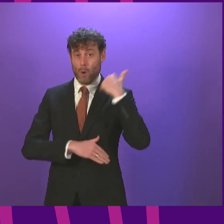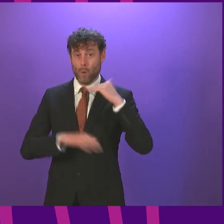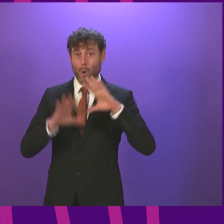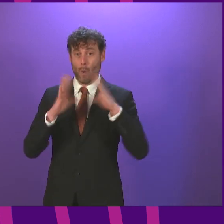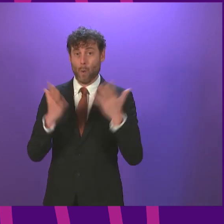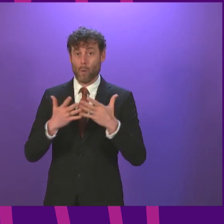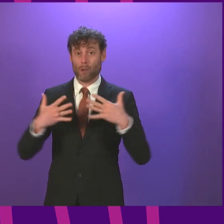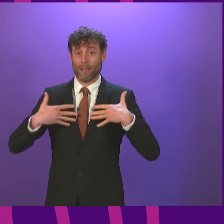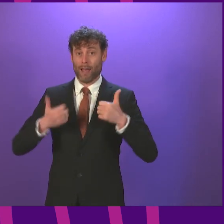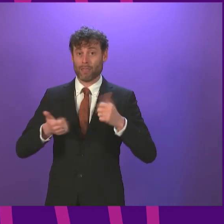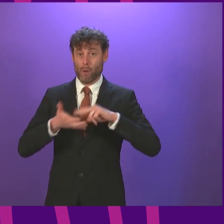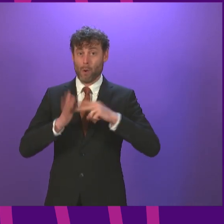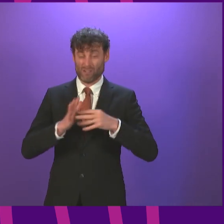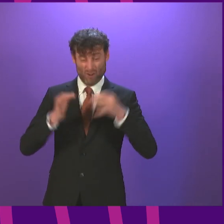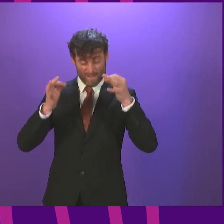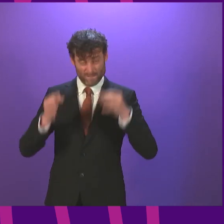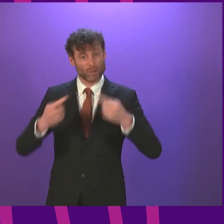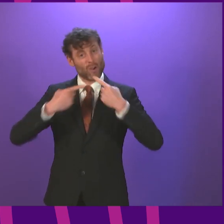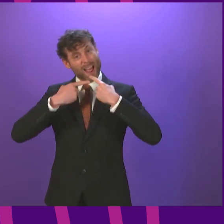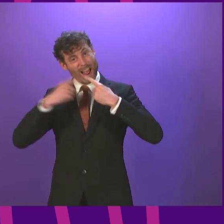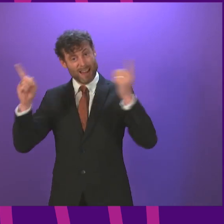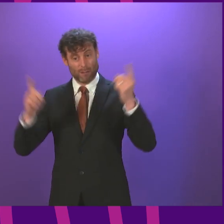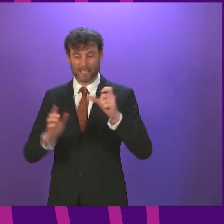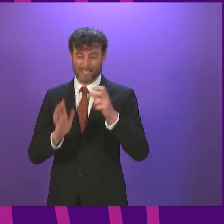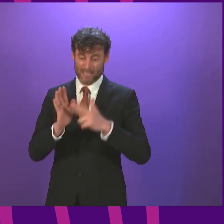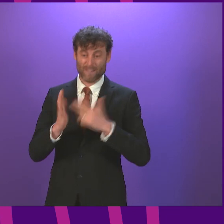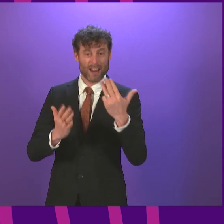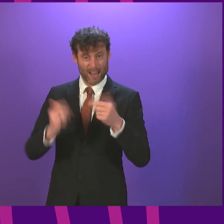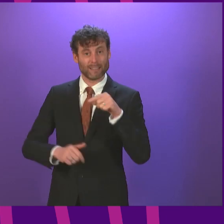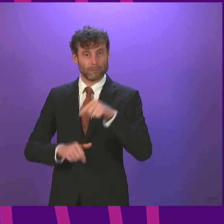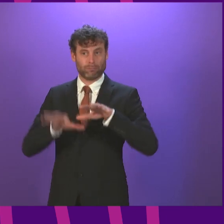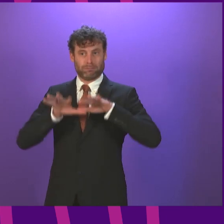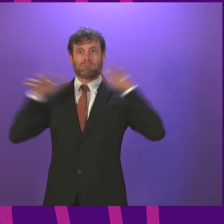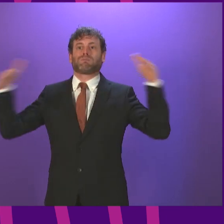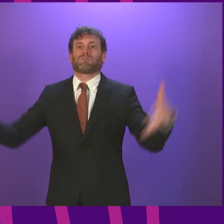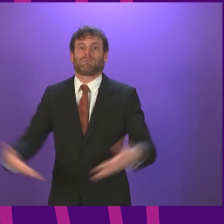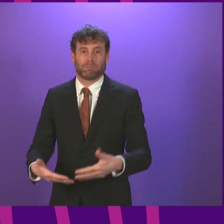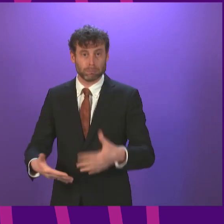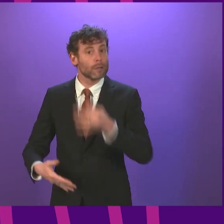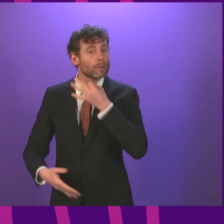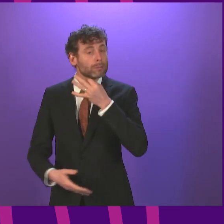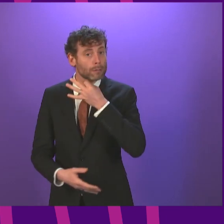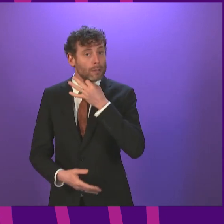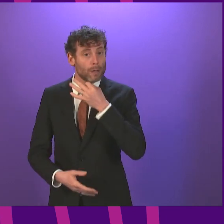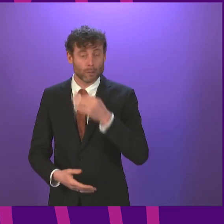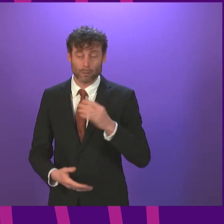a pandemic. The past 12 months have been incredibly—indeed, unimaginably—tough for everybody, but, as